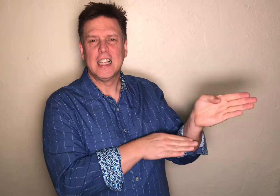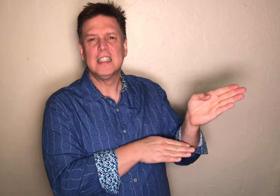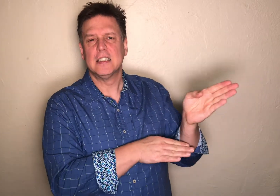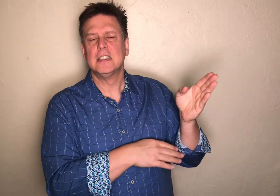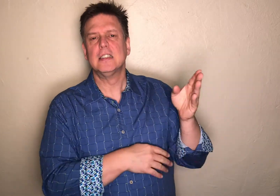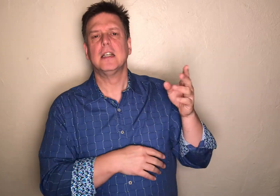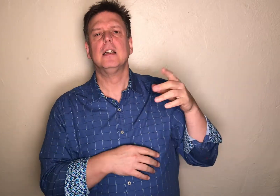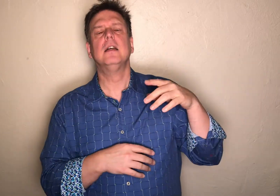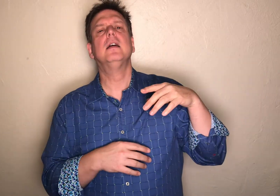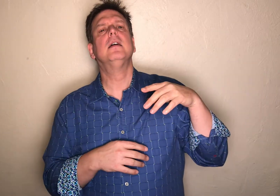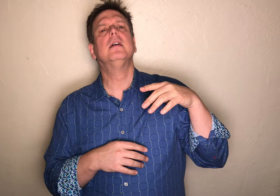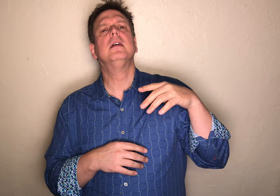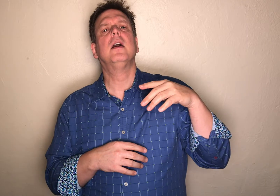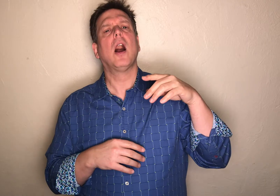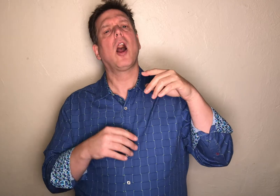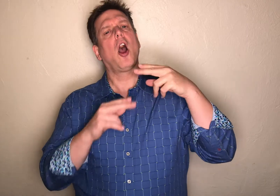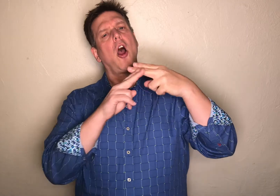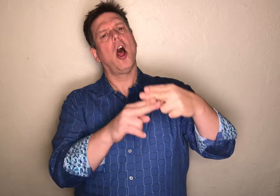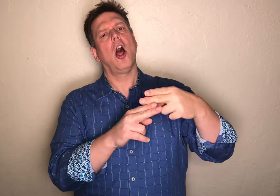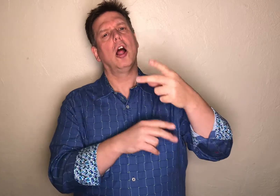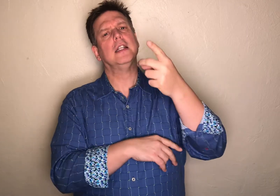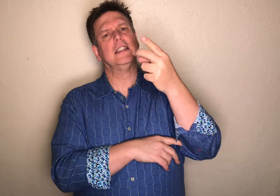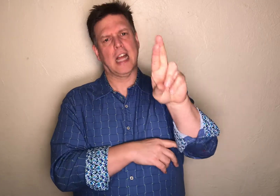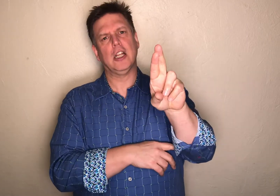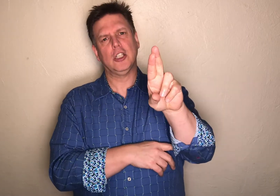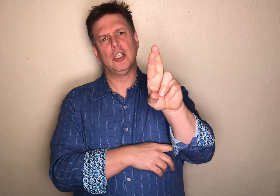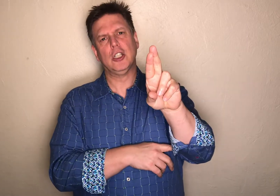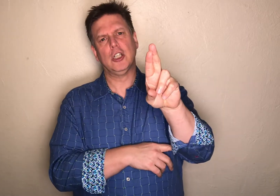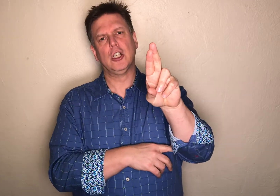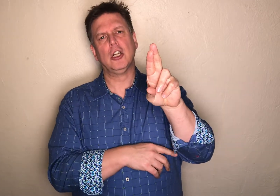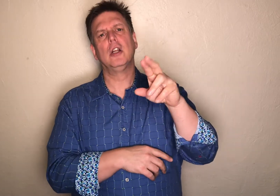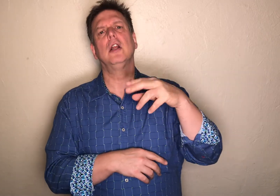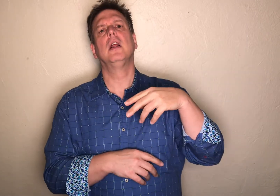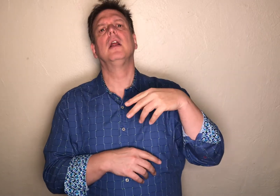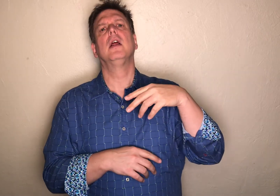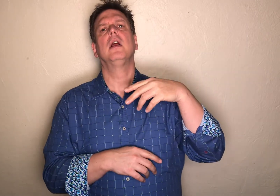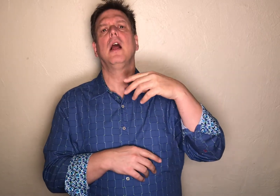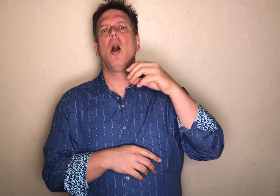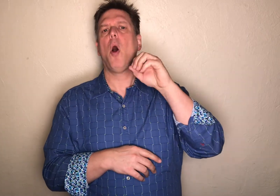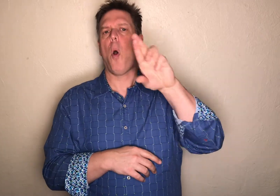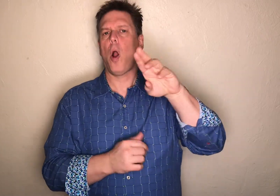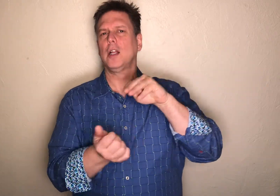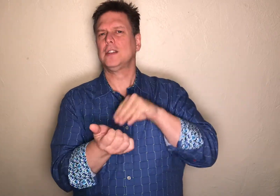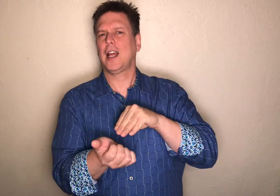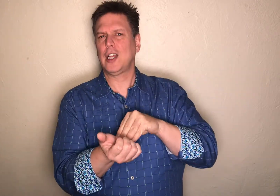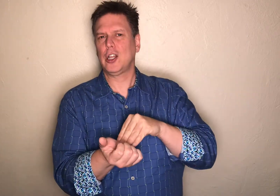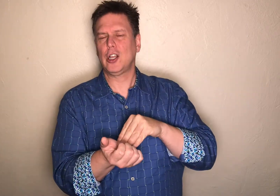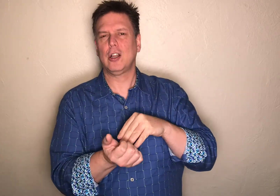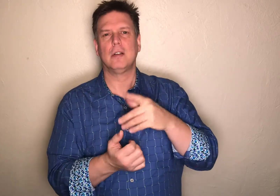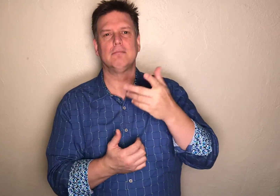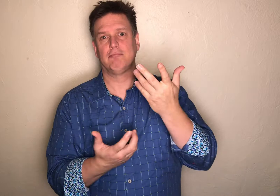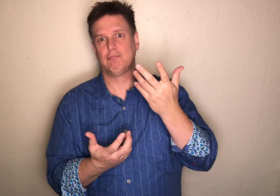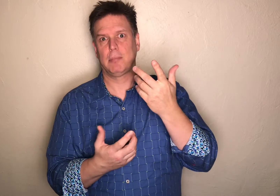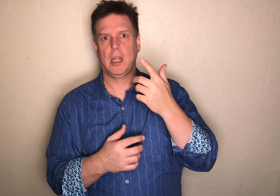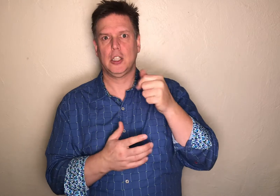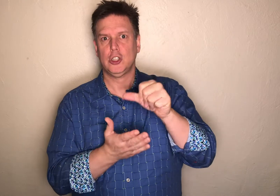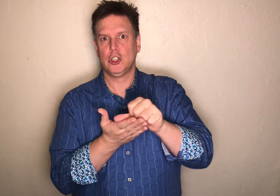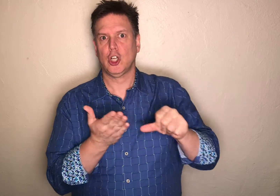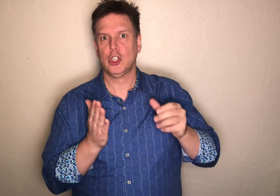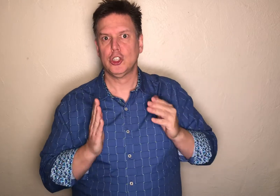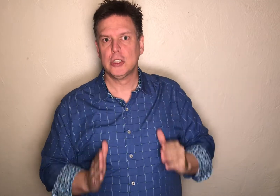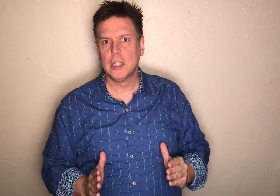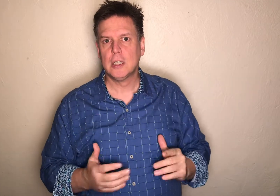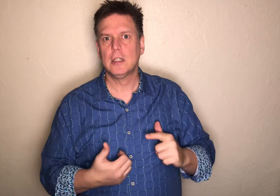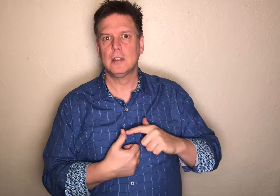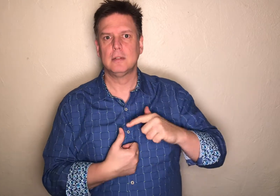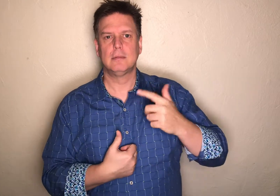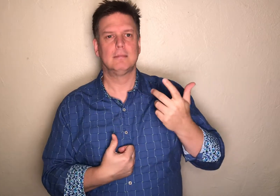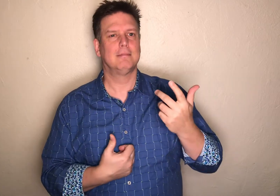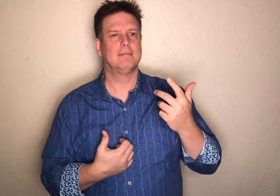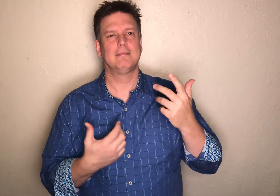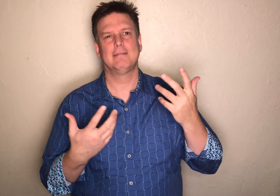there are other fields as well that use this title of doctor either that one or the sign